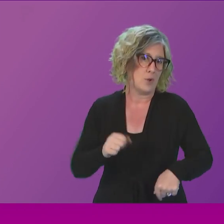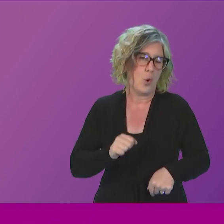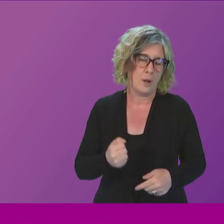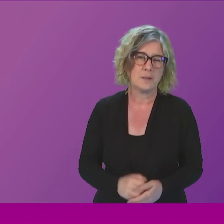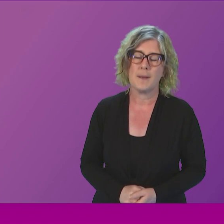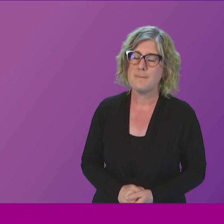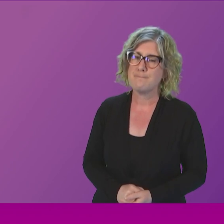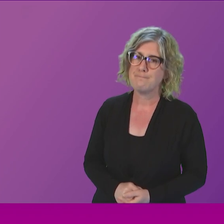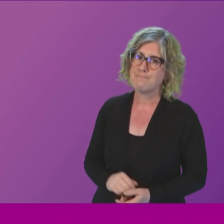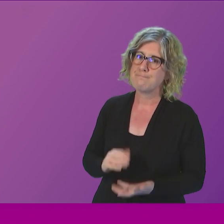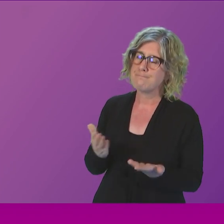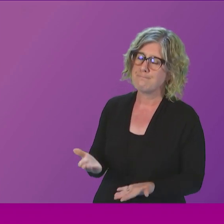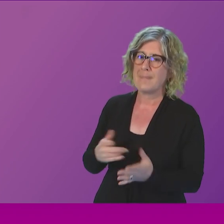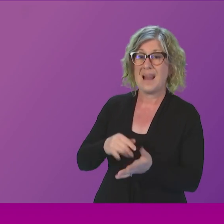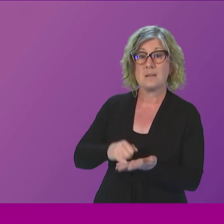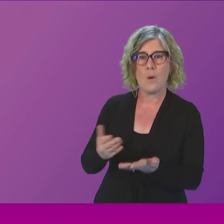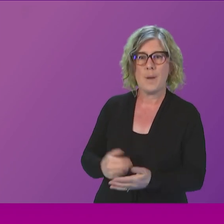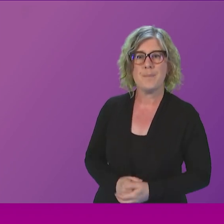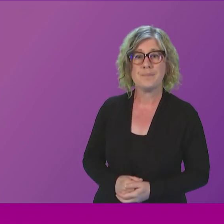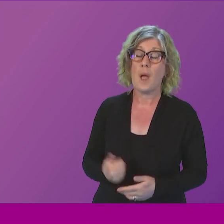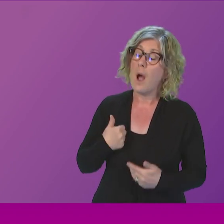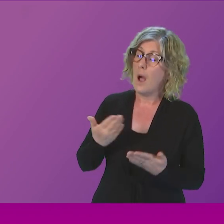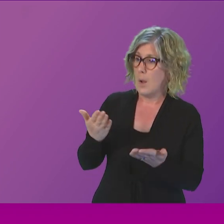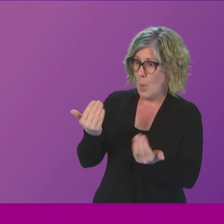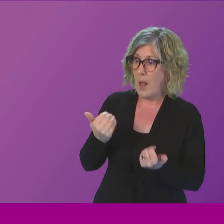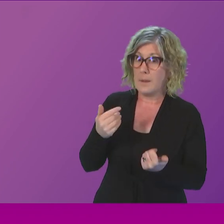I welcome the First Minister’s offer to look at the case and I suggest that he does so urgently.